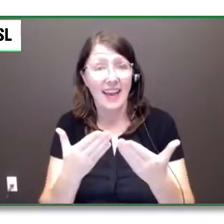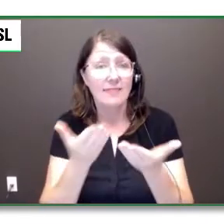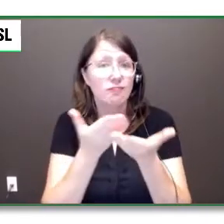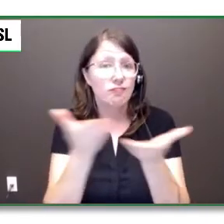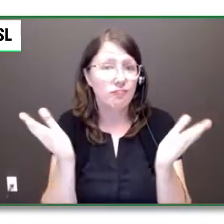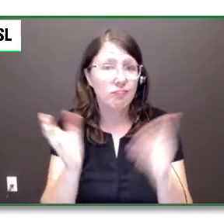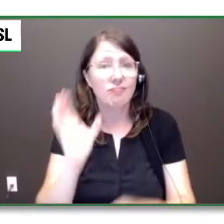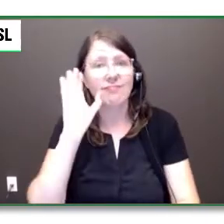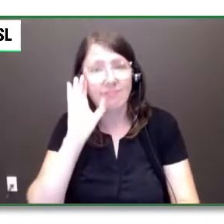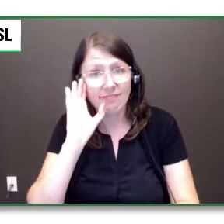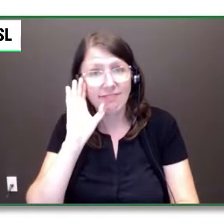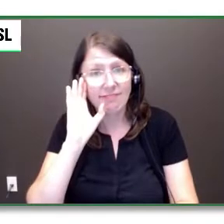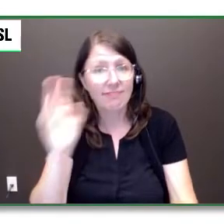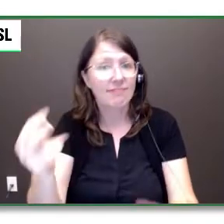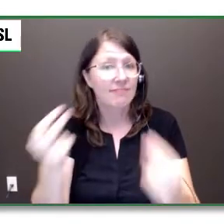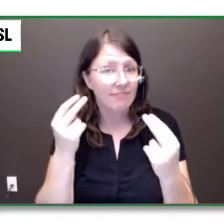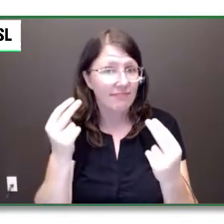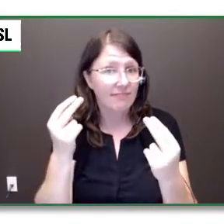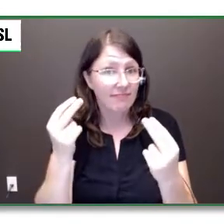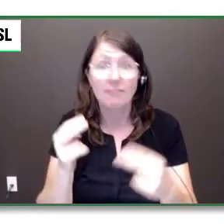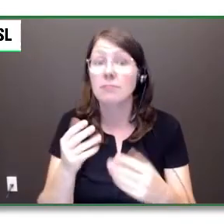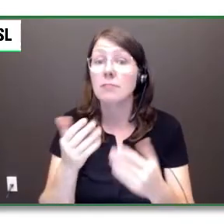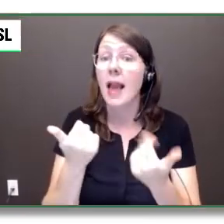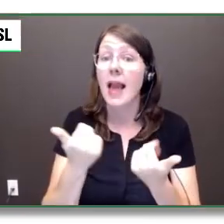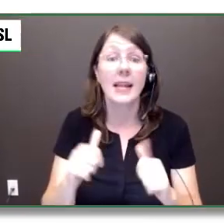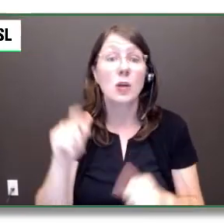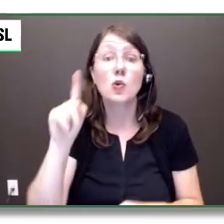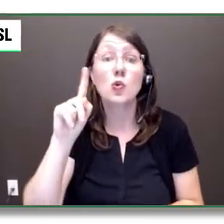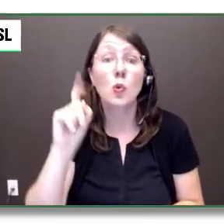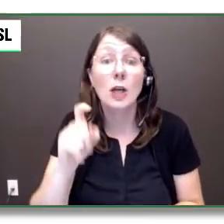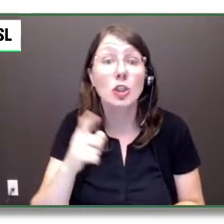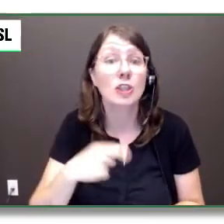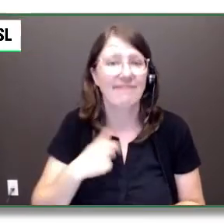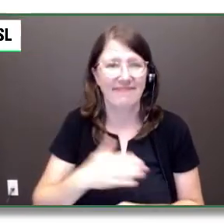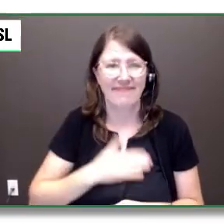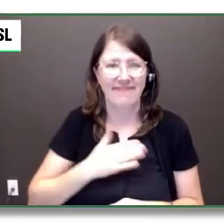you have any questions I'm happy to respond.